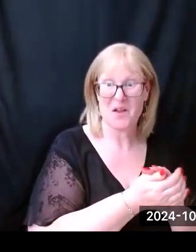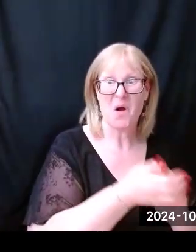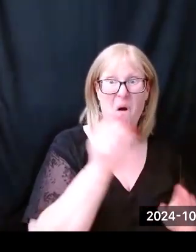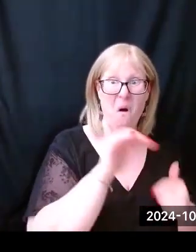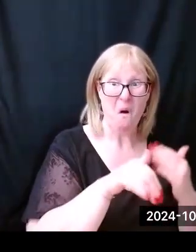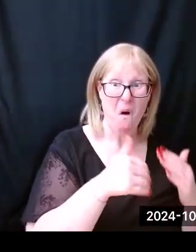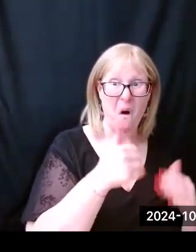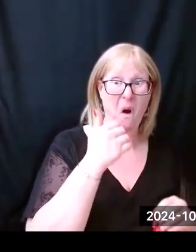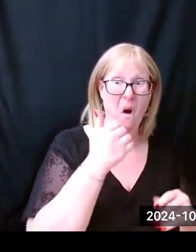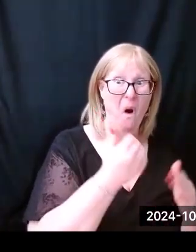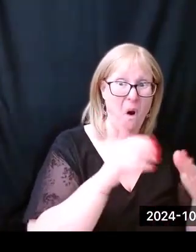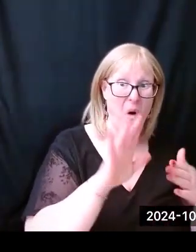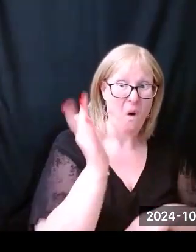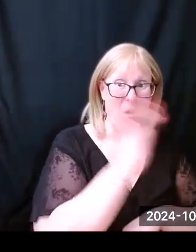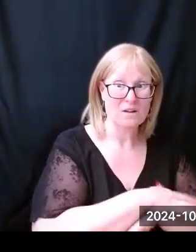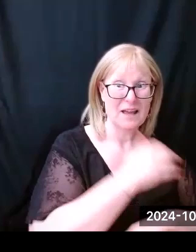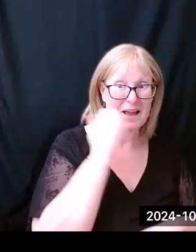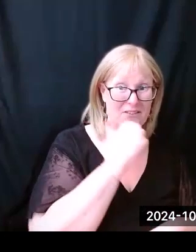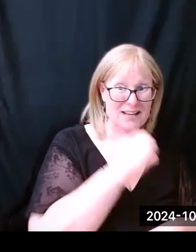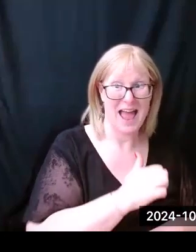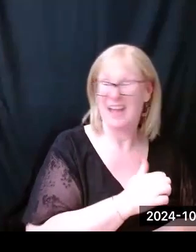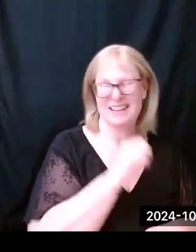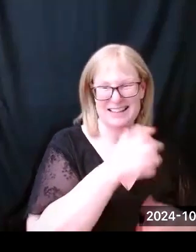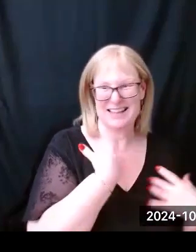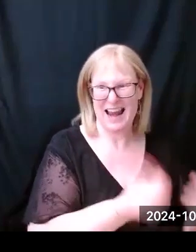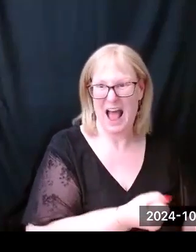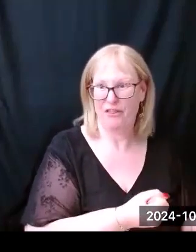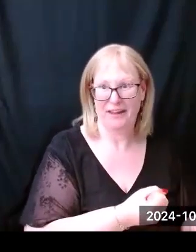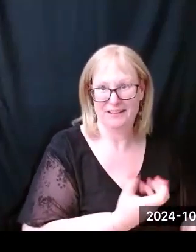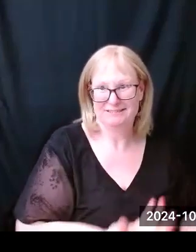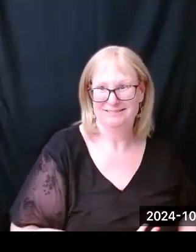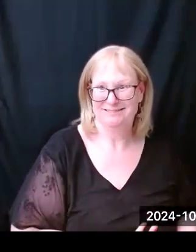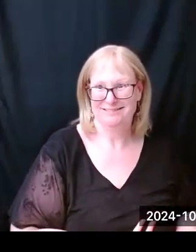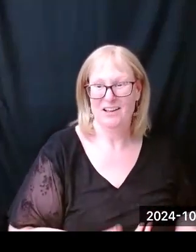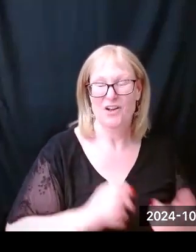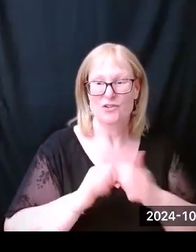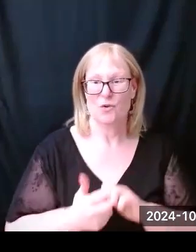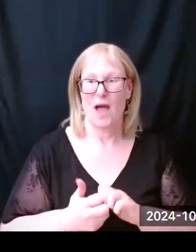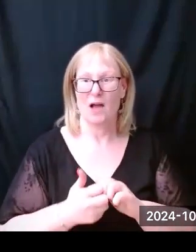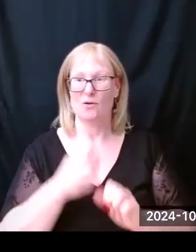And, you know, the kids are like, no. How do we recognize what's healthy versus unhealthy media?